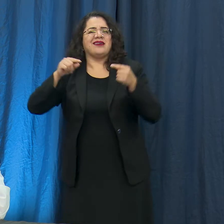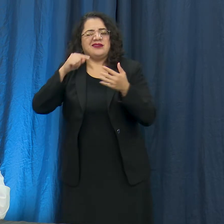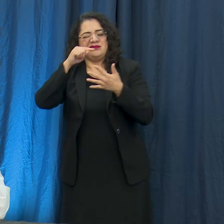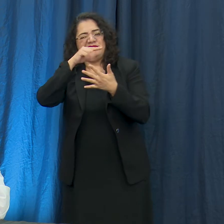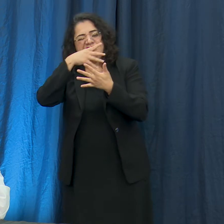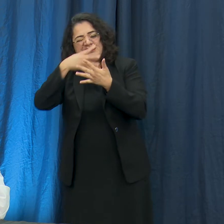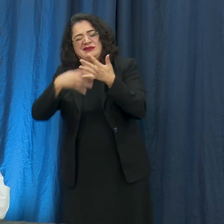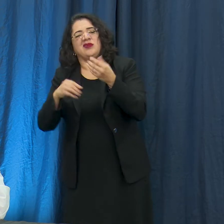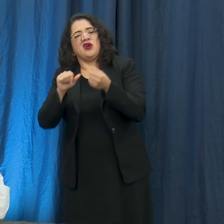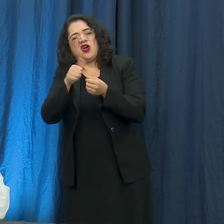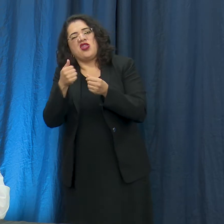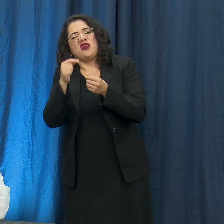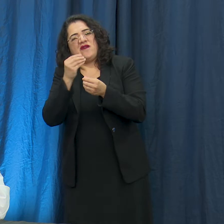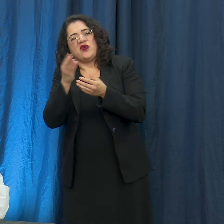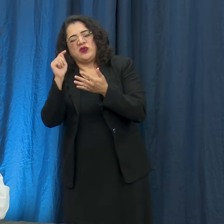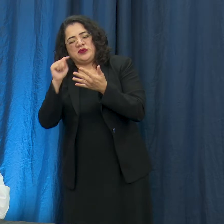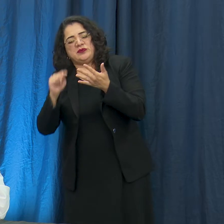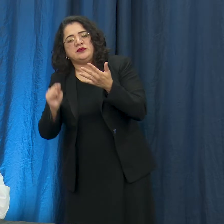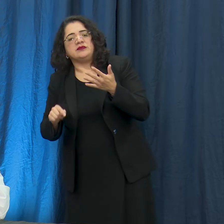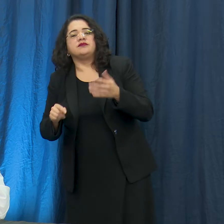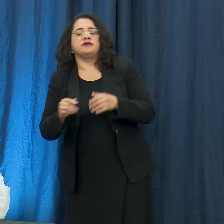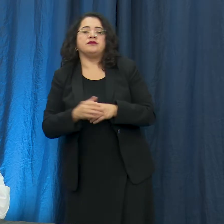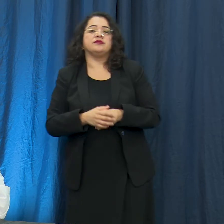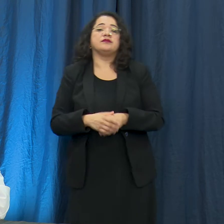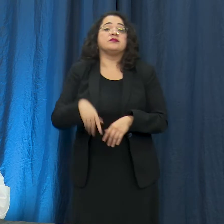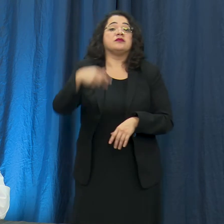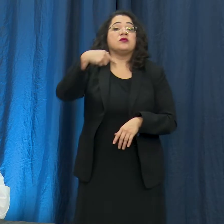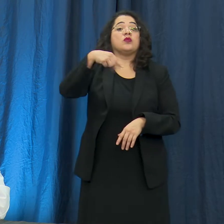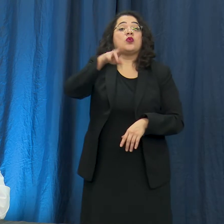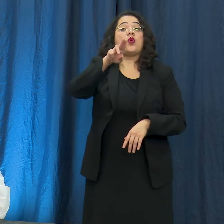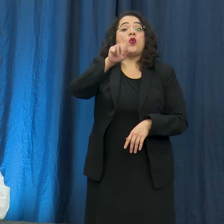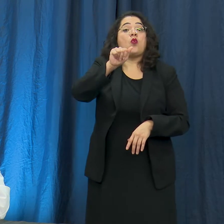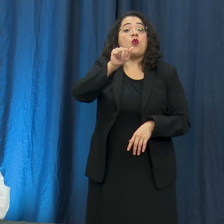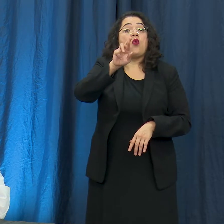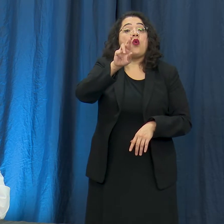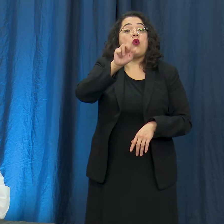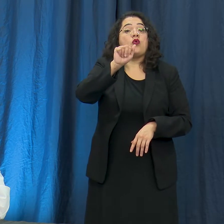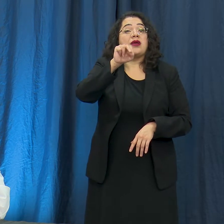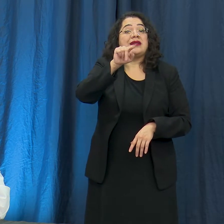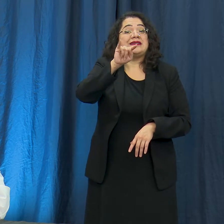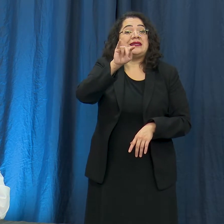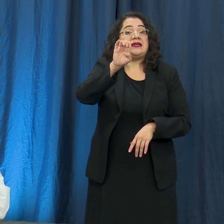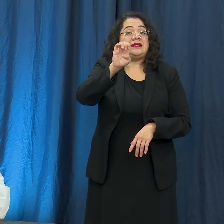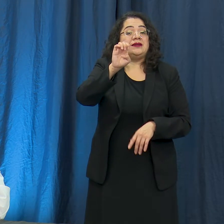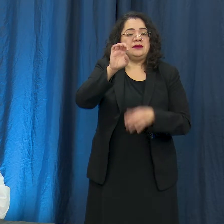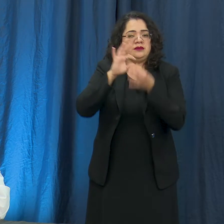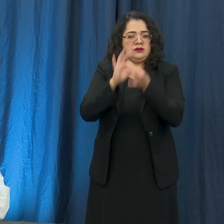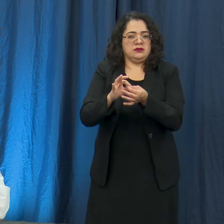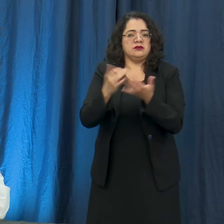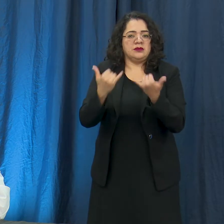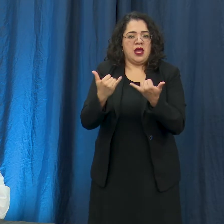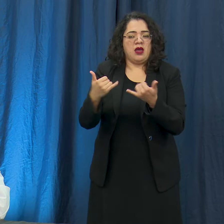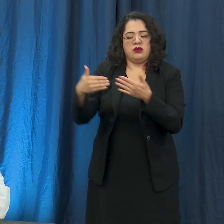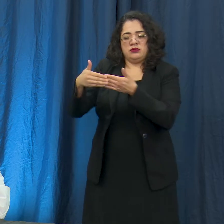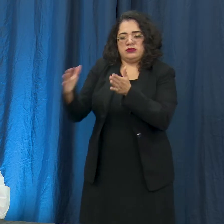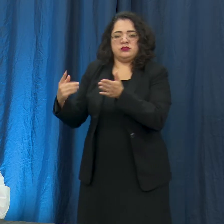To go over the quarantine order - it requires anyone who knows they've been